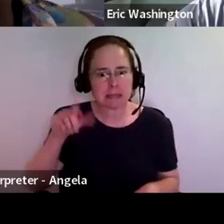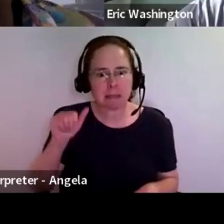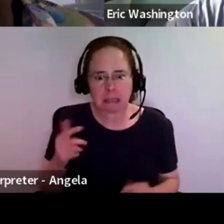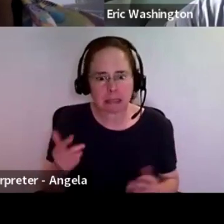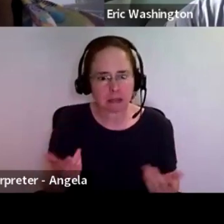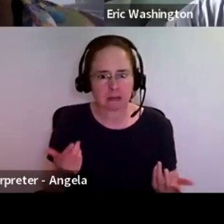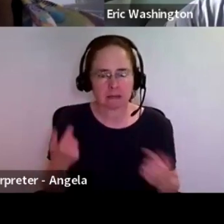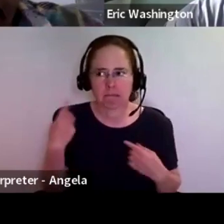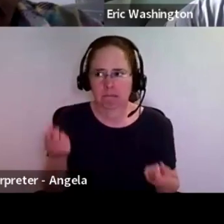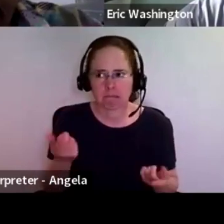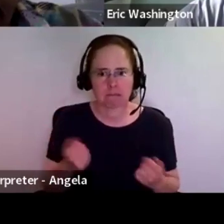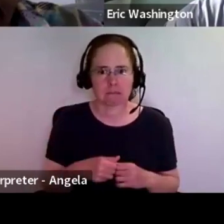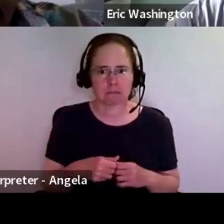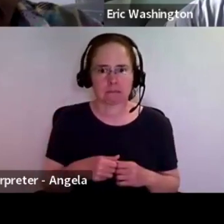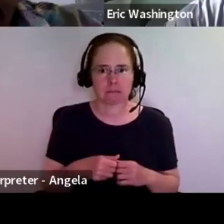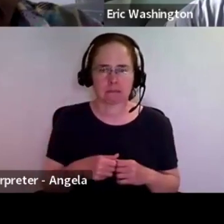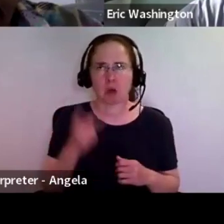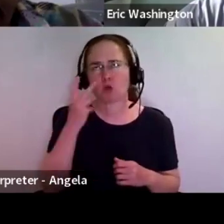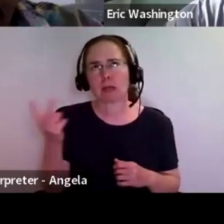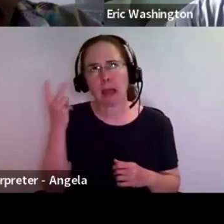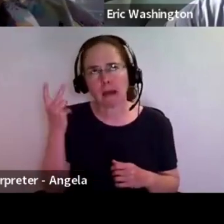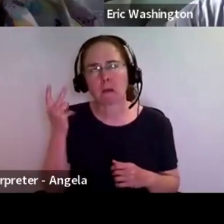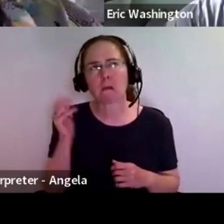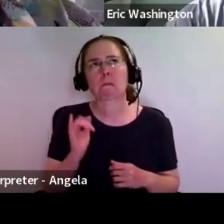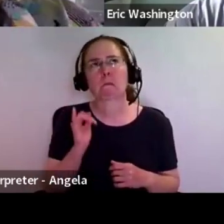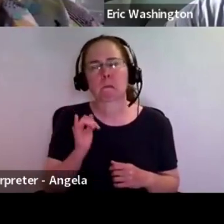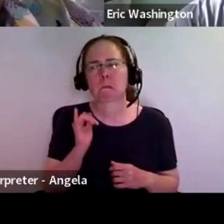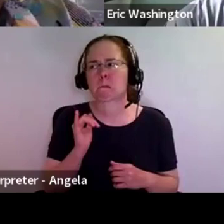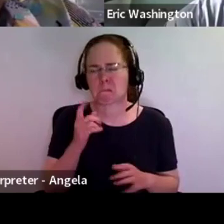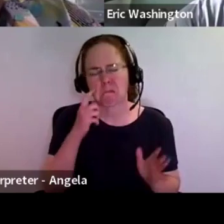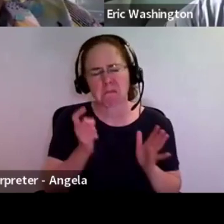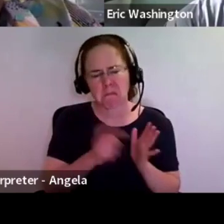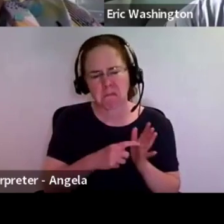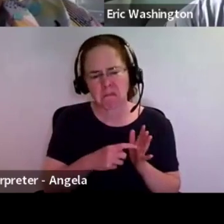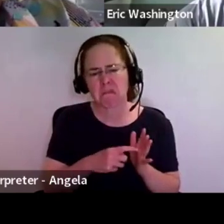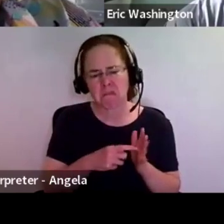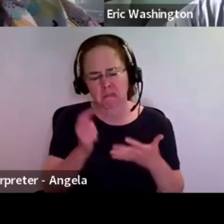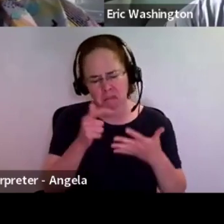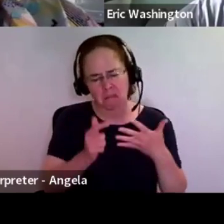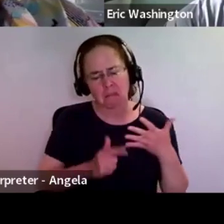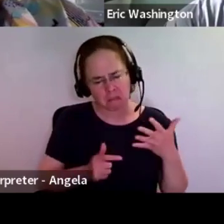kind of, you know, looking back in retrospect over the years, I see that, you know, the same qualities and skills and things